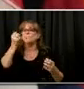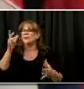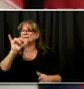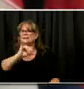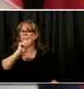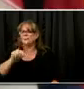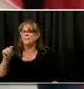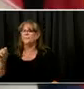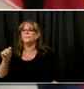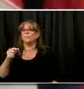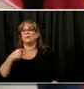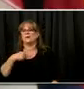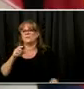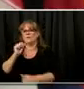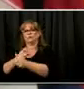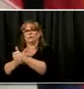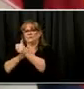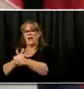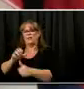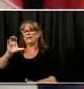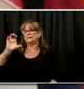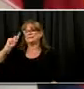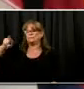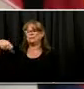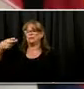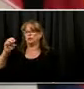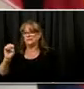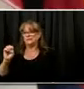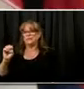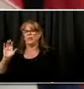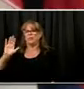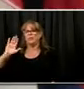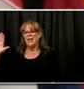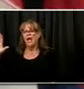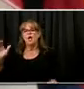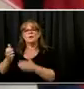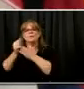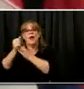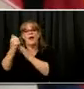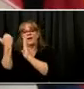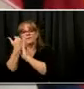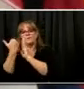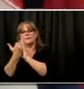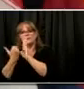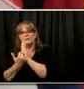others around how we respond to that so far you are not seeing across colorado school districts